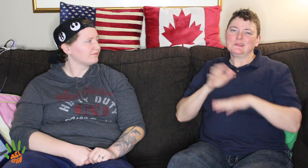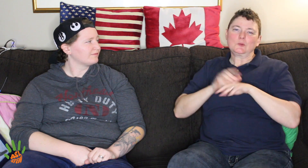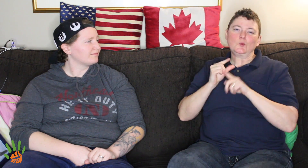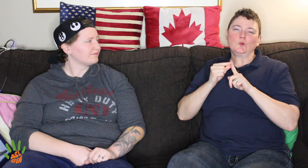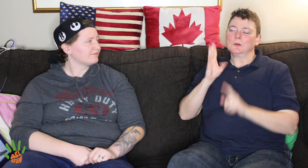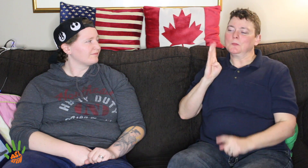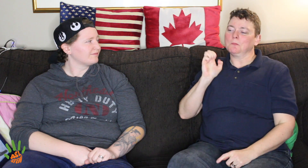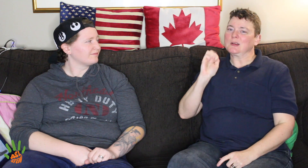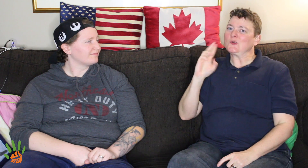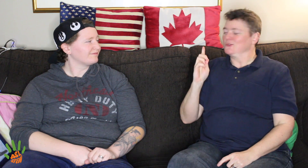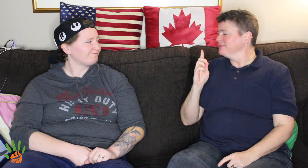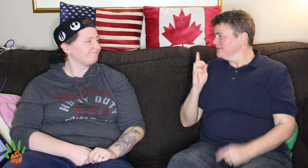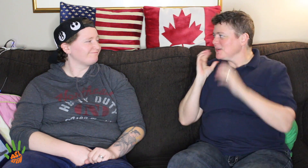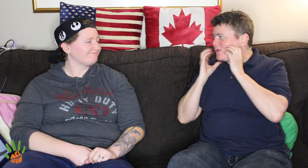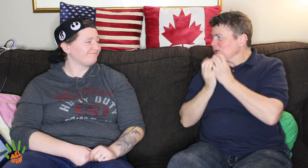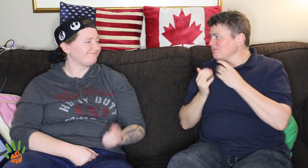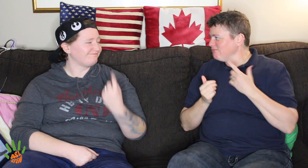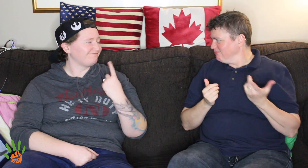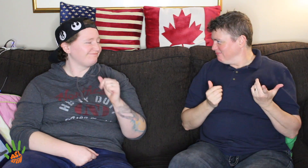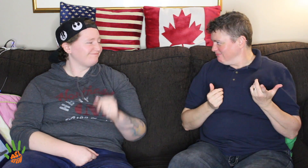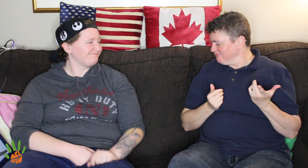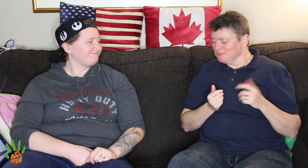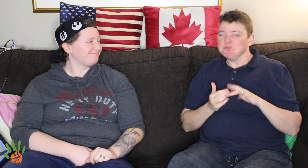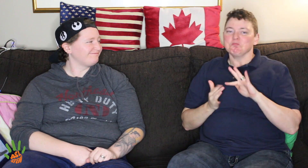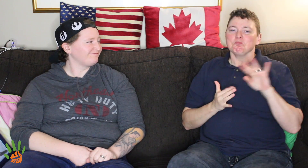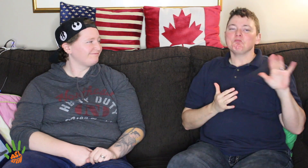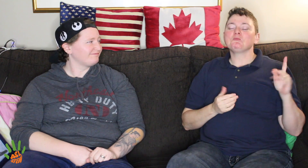It's kind of what you call a beard. That's what you would call what those boys were.